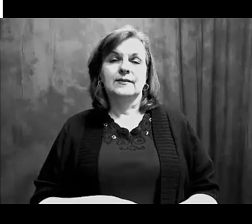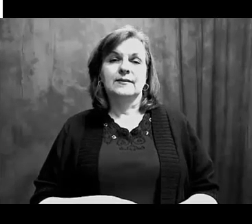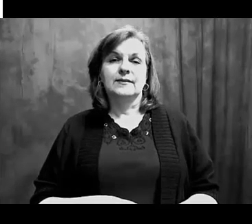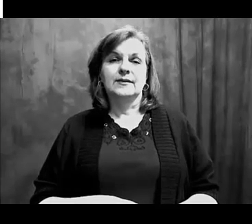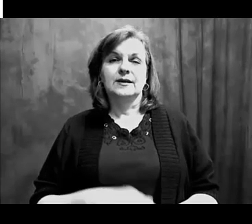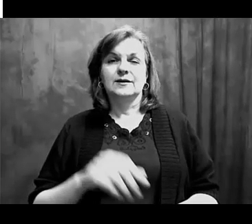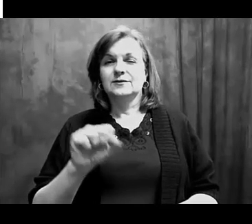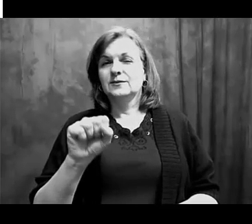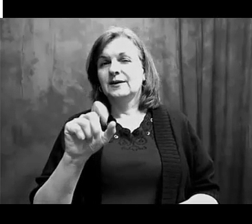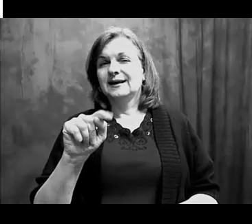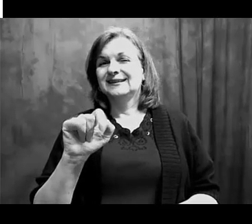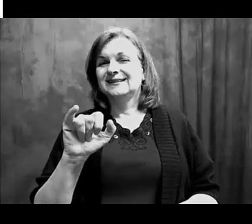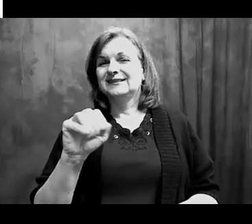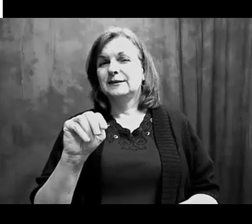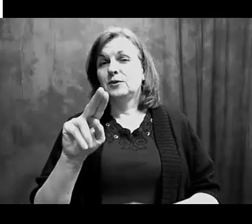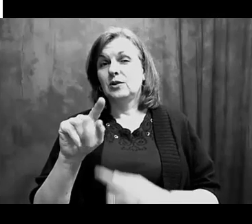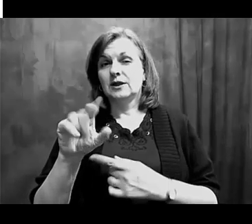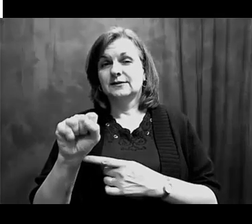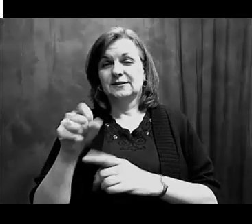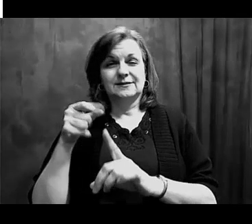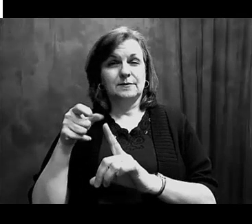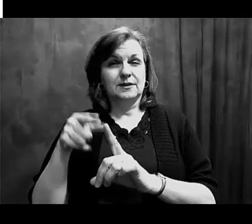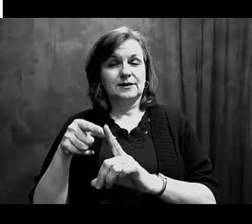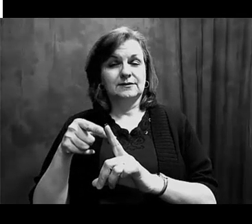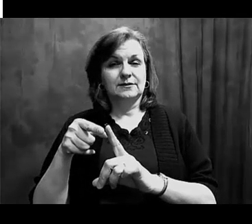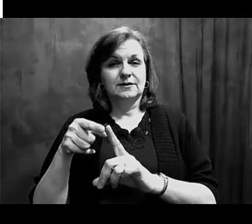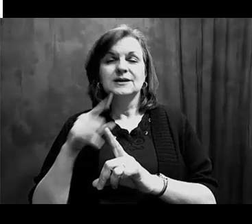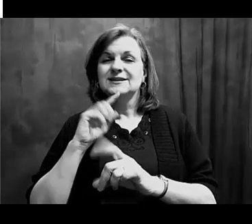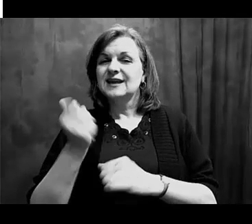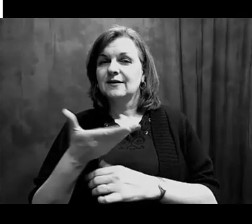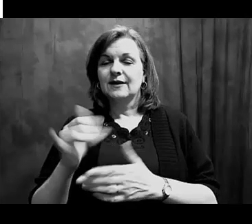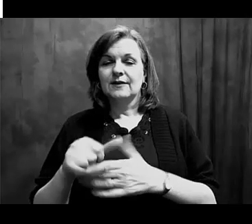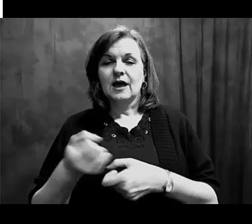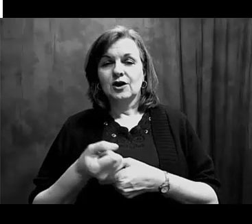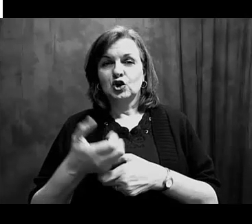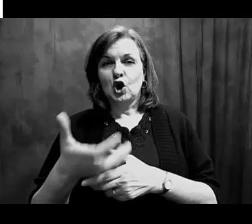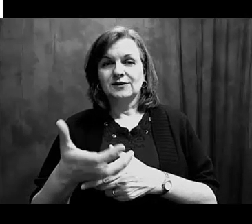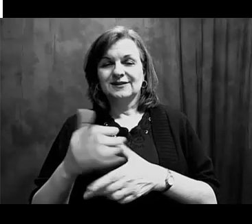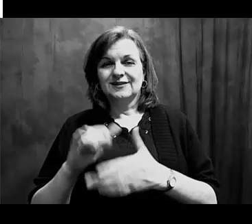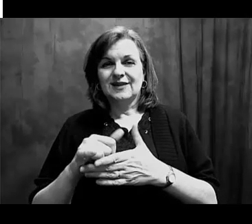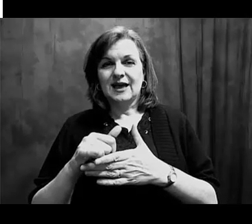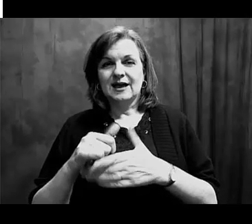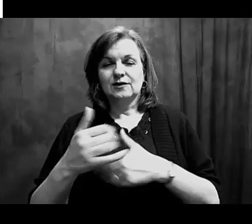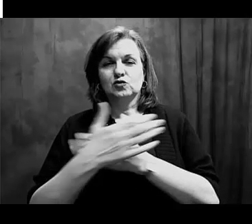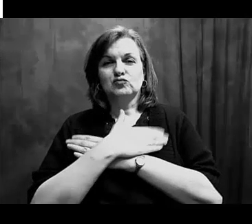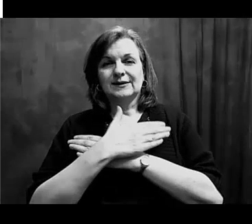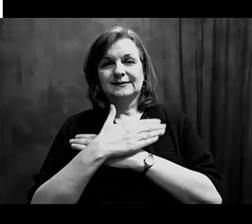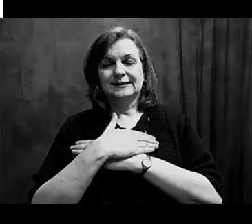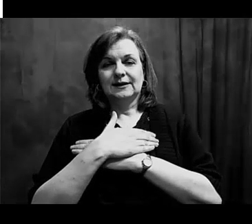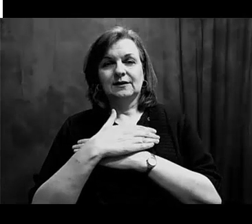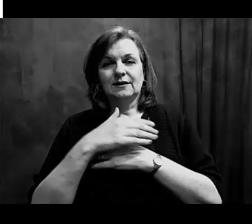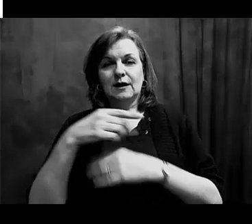so a stimulus is anything that is going to cause us to change that resting state potential